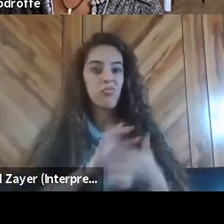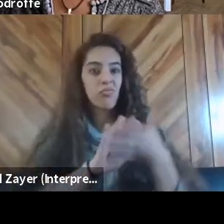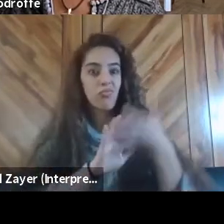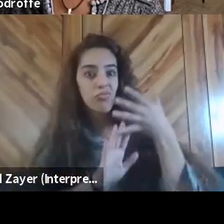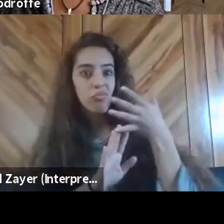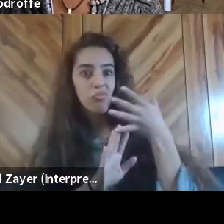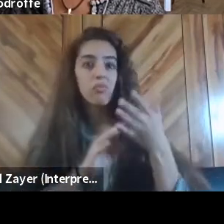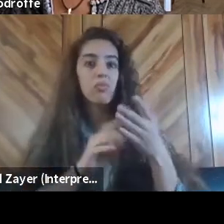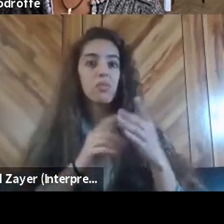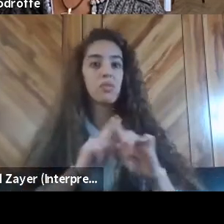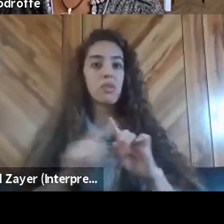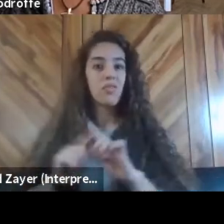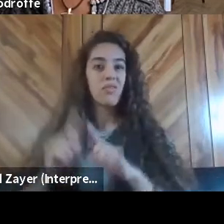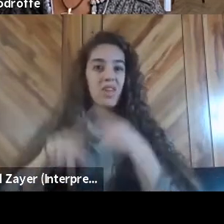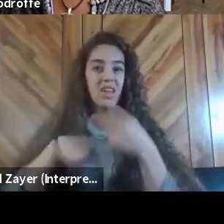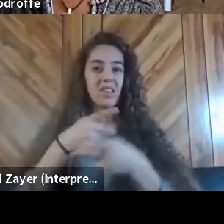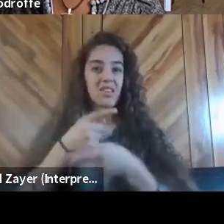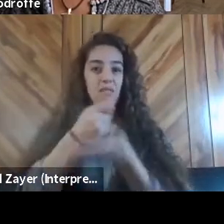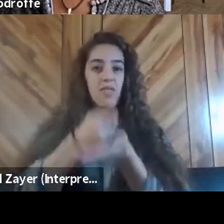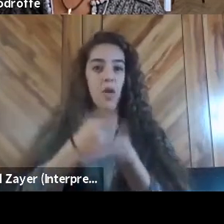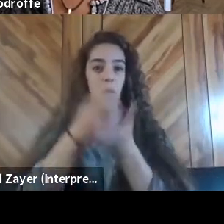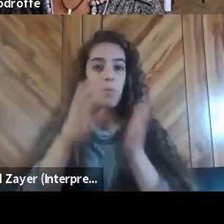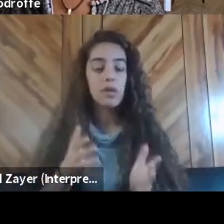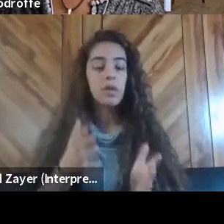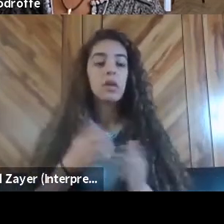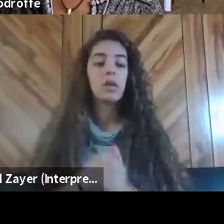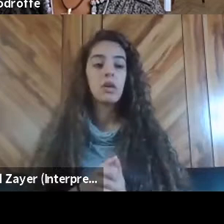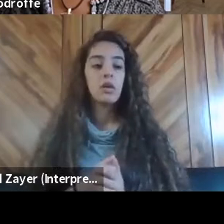were coming in and working on that. And my wife really put all